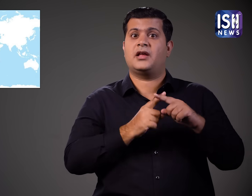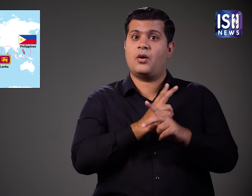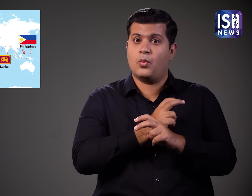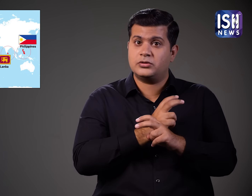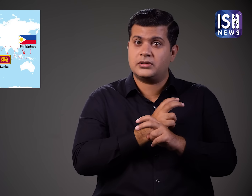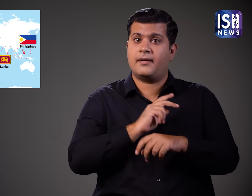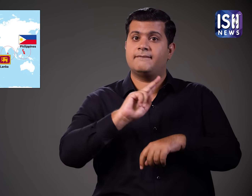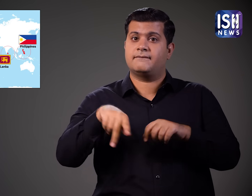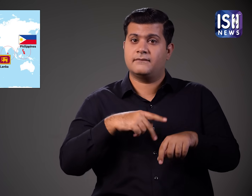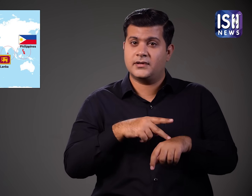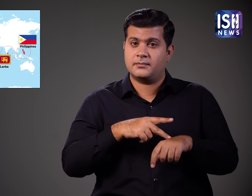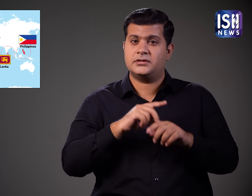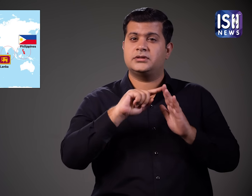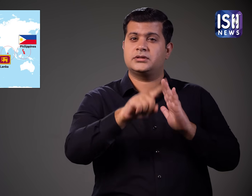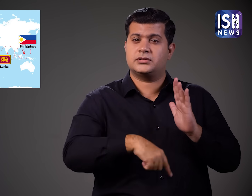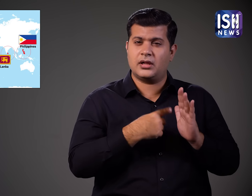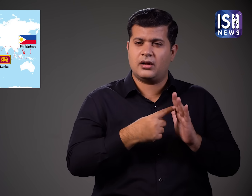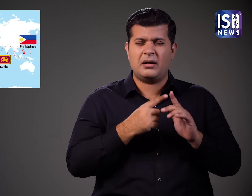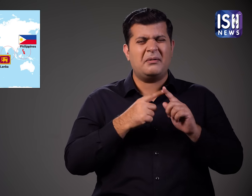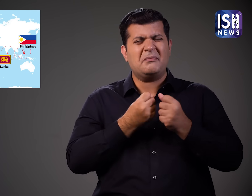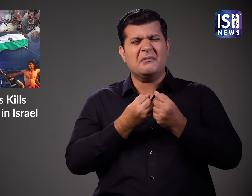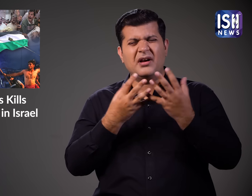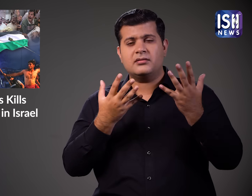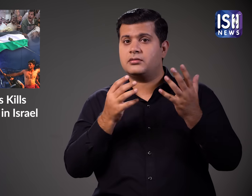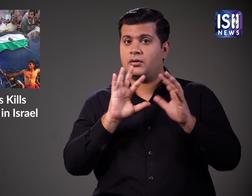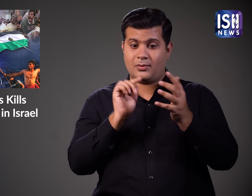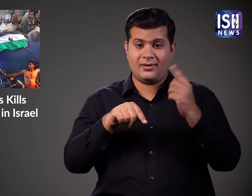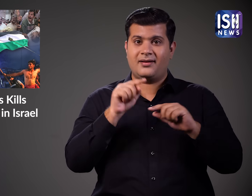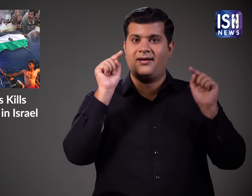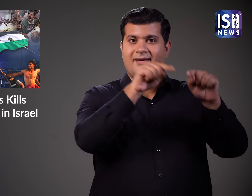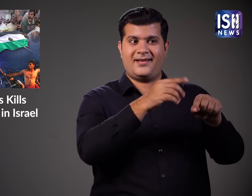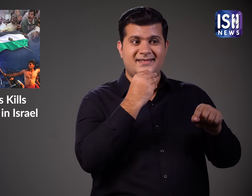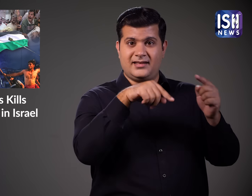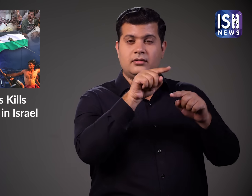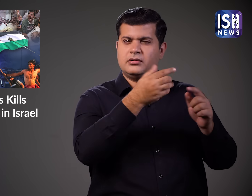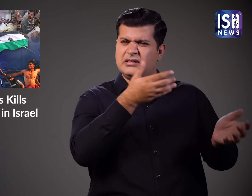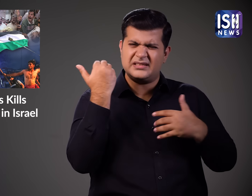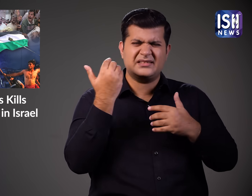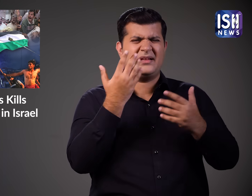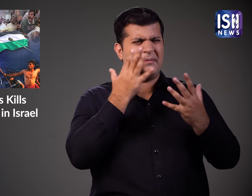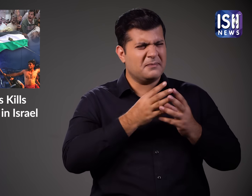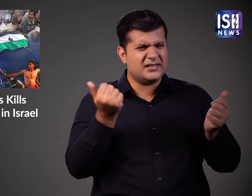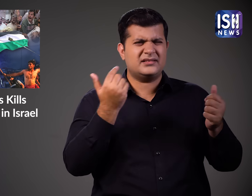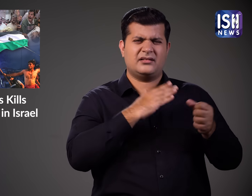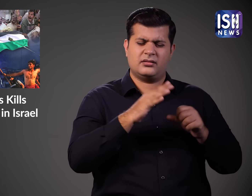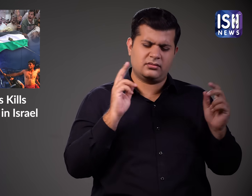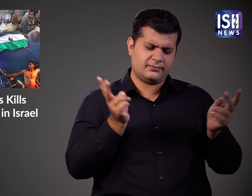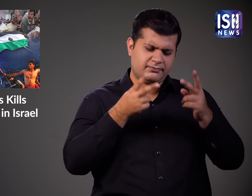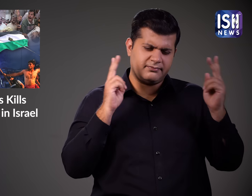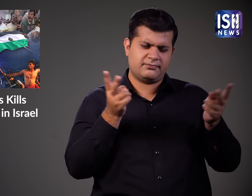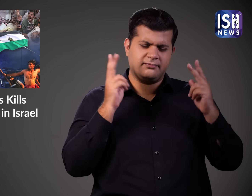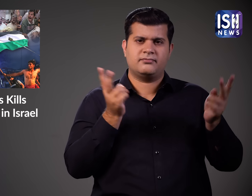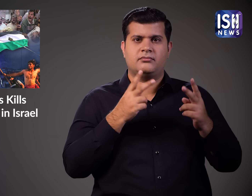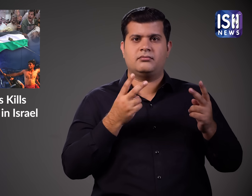Many people from the Philippines, Austria, Sri Lanka etc are either abducted or missing or killed.